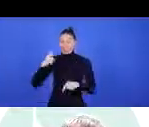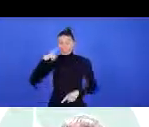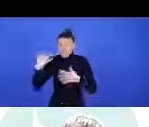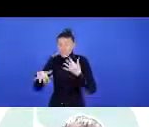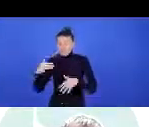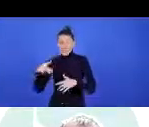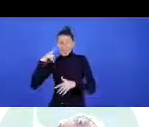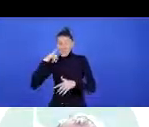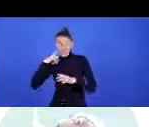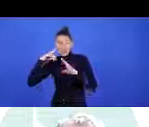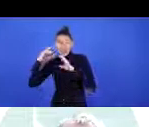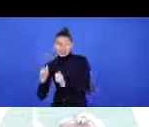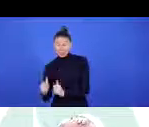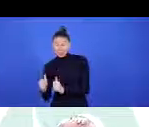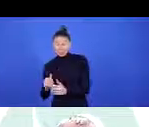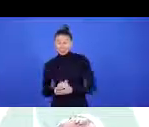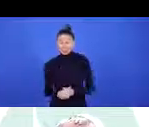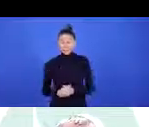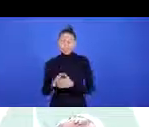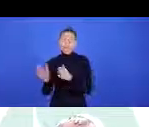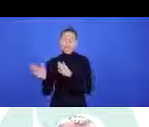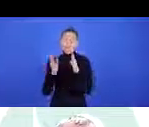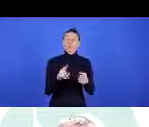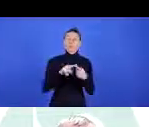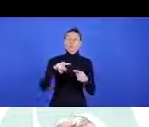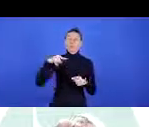suit more people with less severe hearing loss.